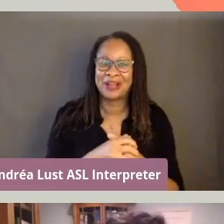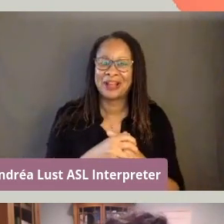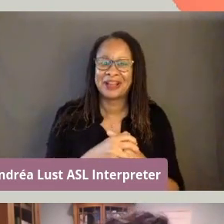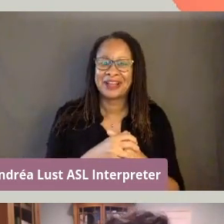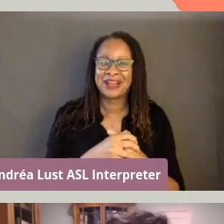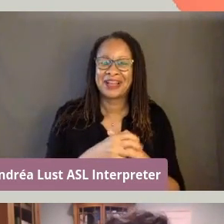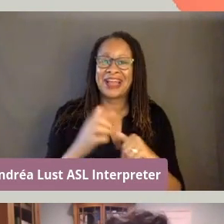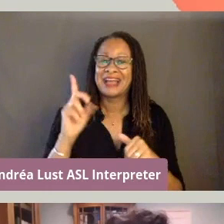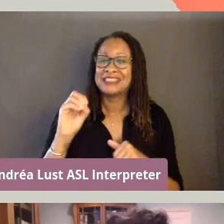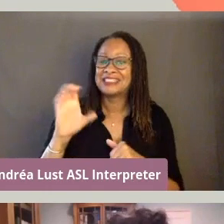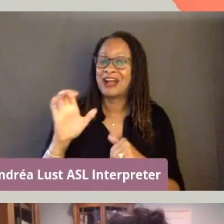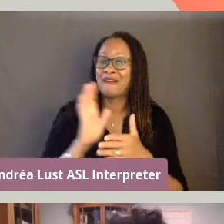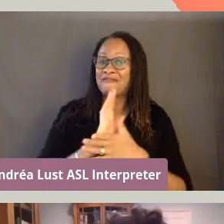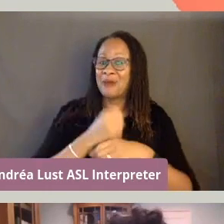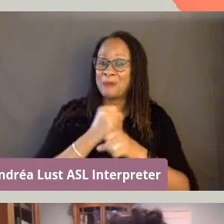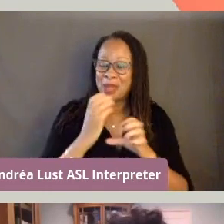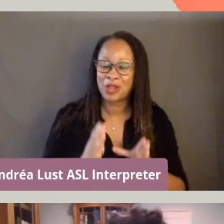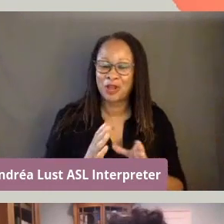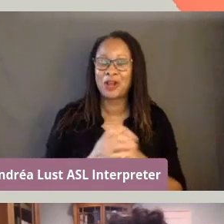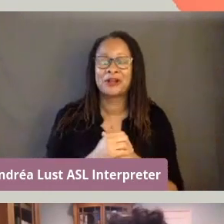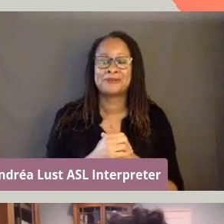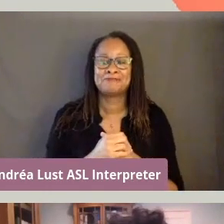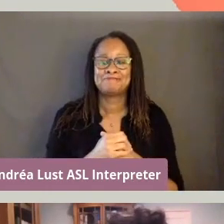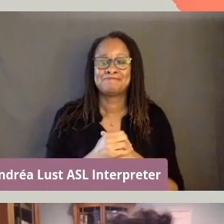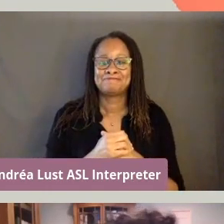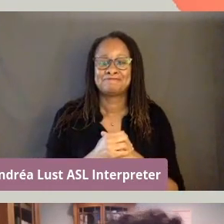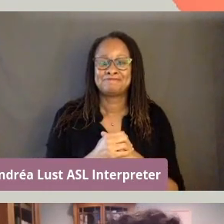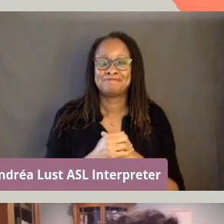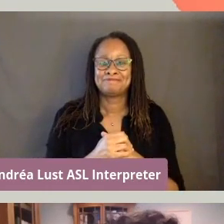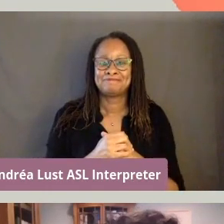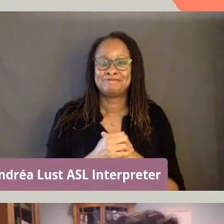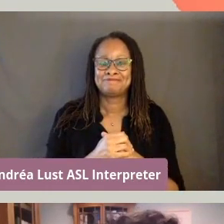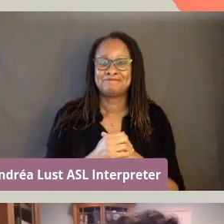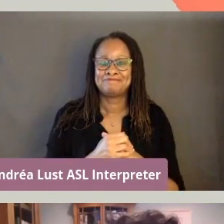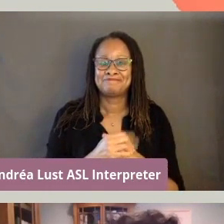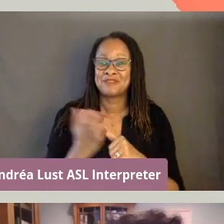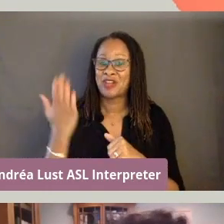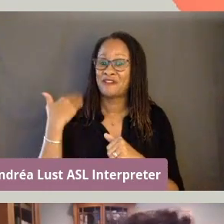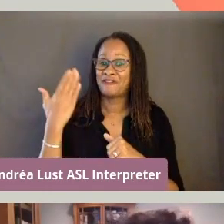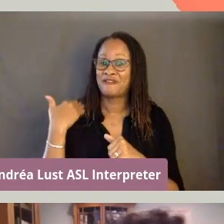I'm a documentary filmmaker. I, actually I'm the former board chair of IDA